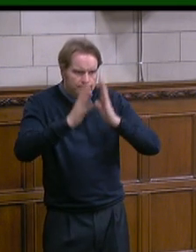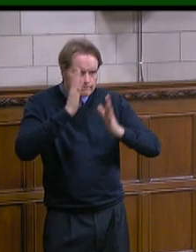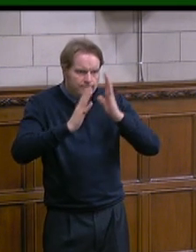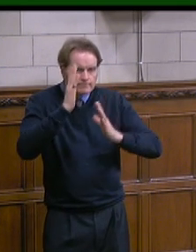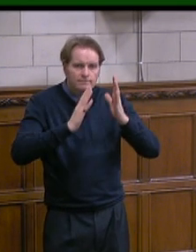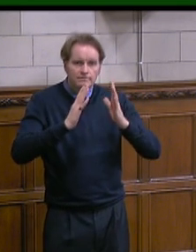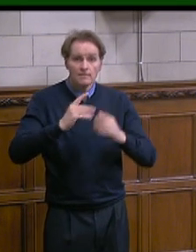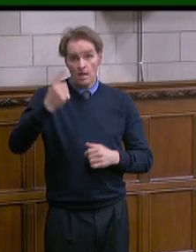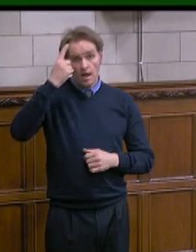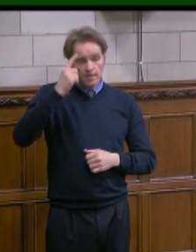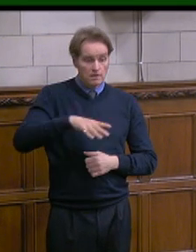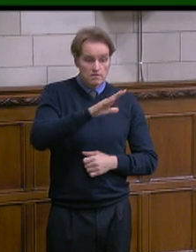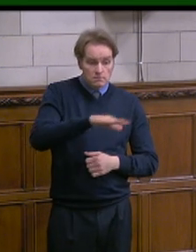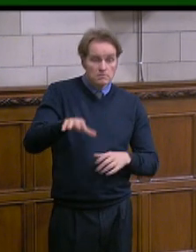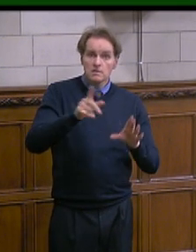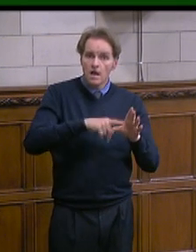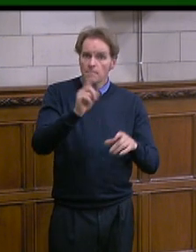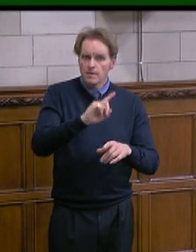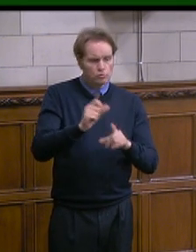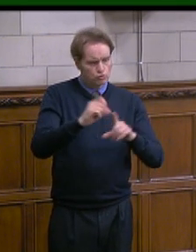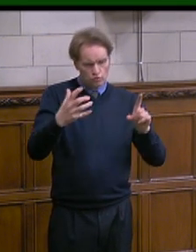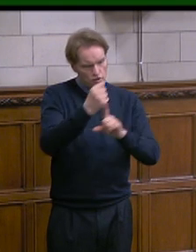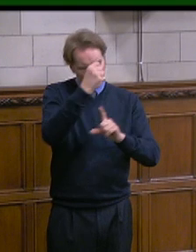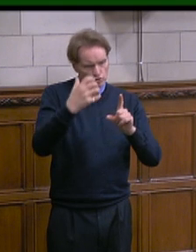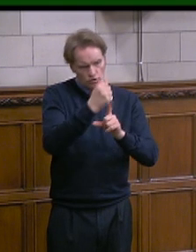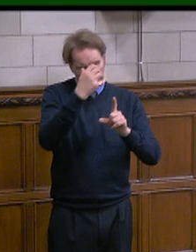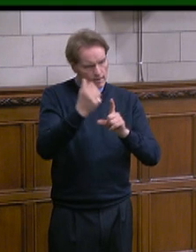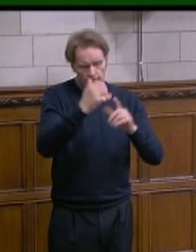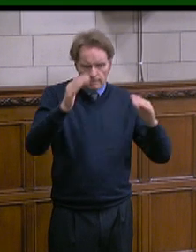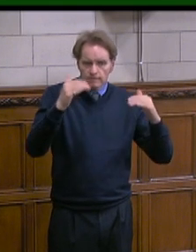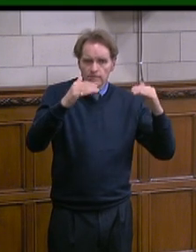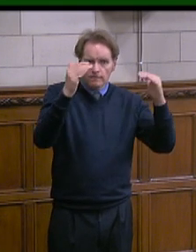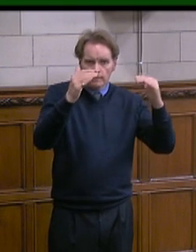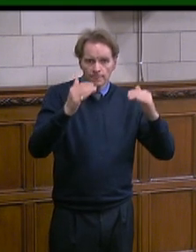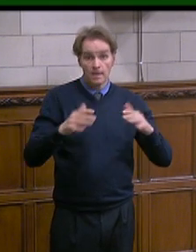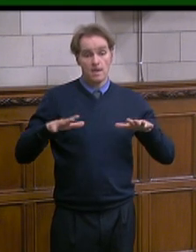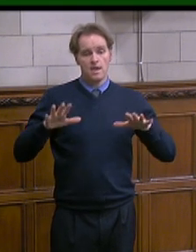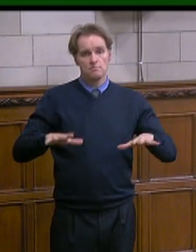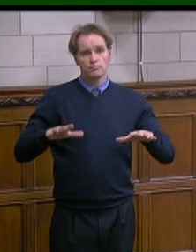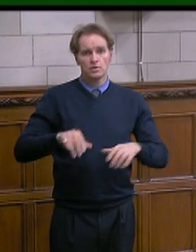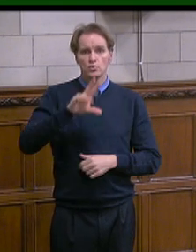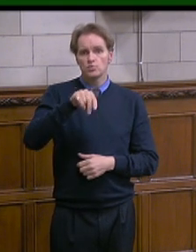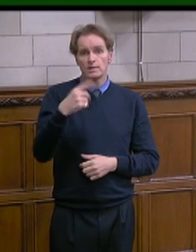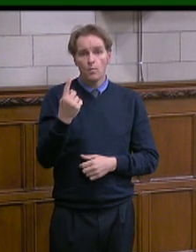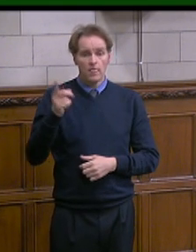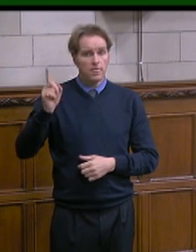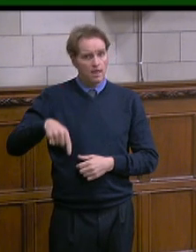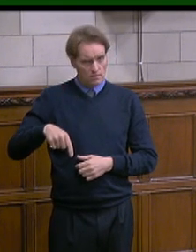of their background or circumstances. More than 21,000 children with a hearing impairment are supported at school.